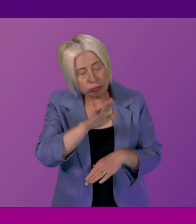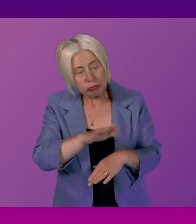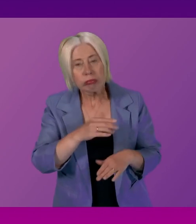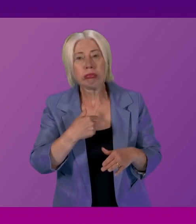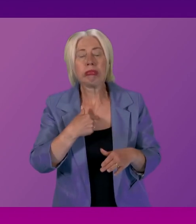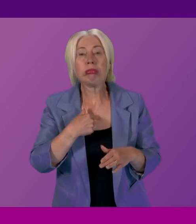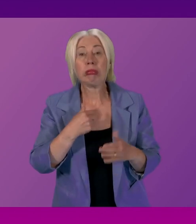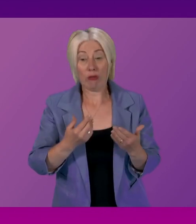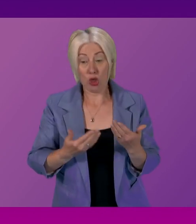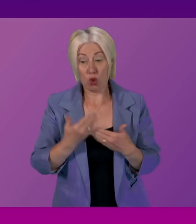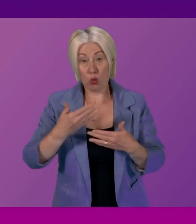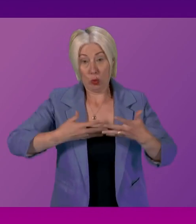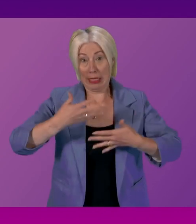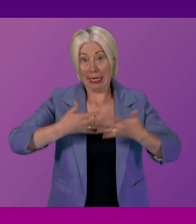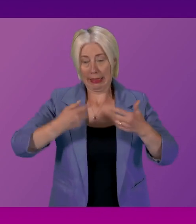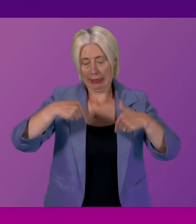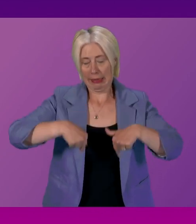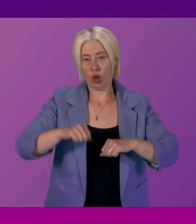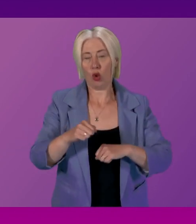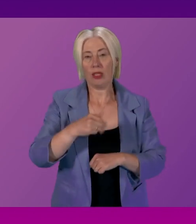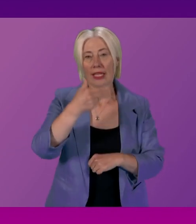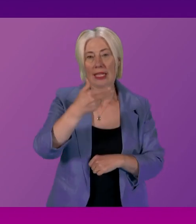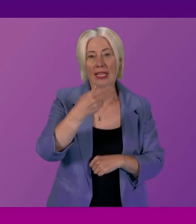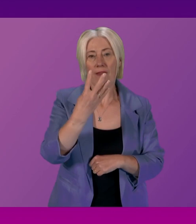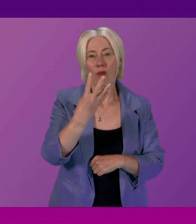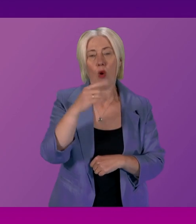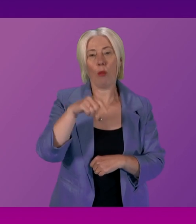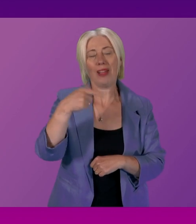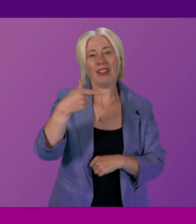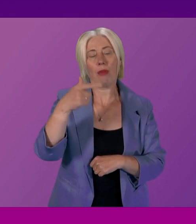The latest figures show that, in Scotland, 94.7 per cent of women—more than nine out